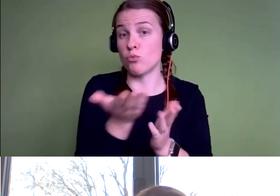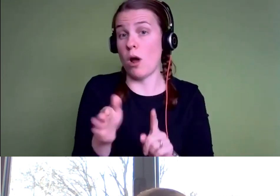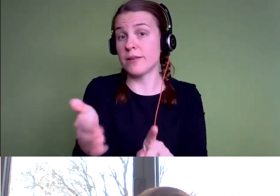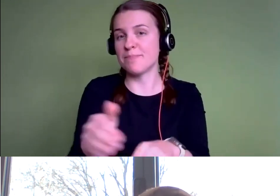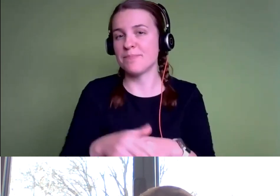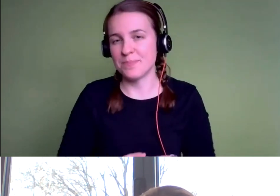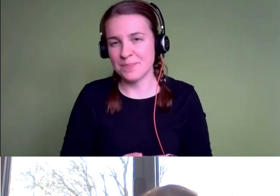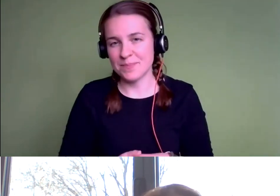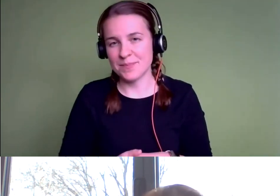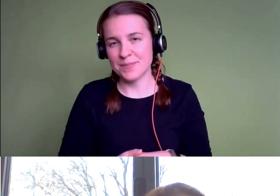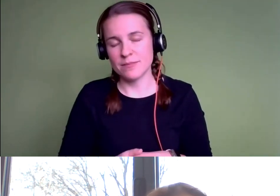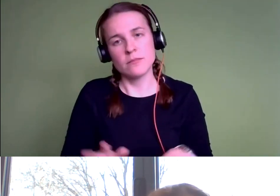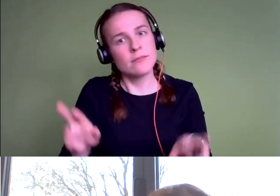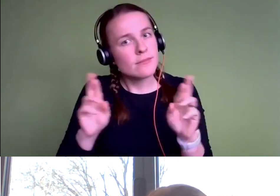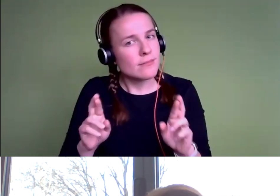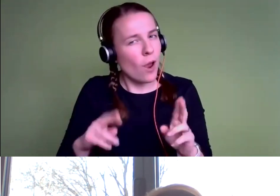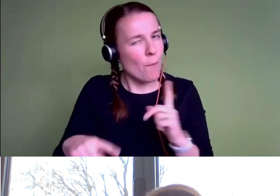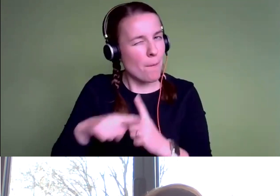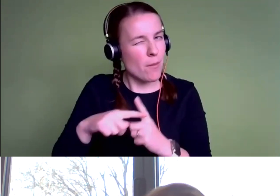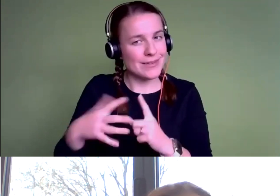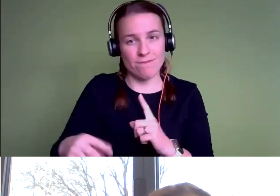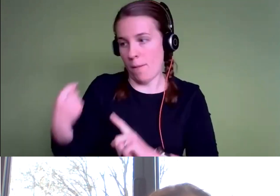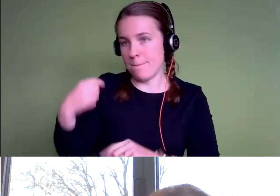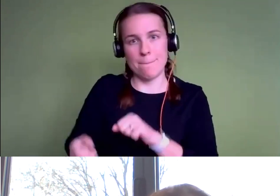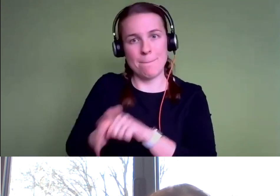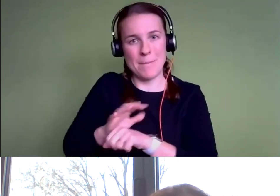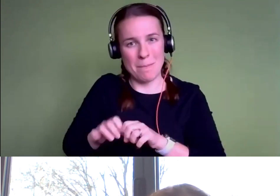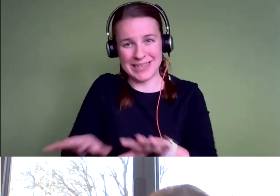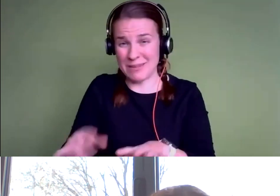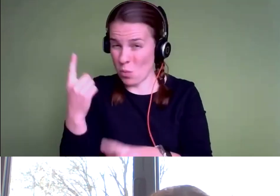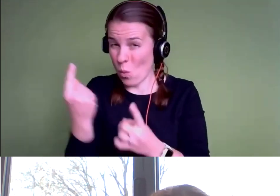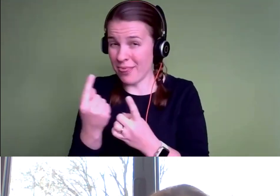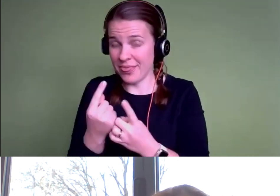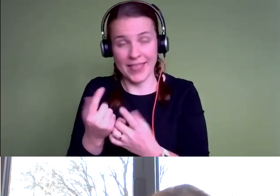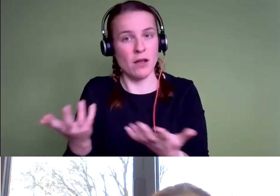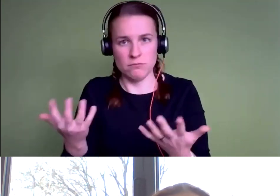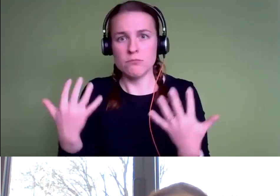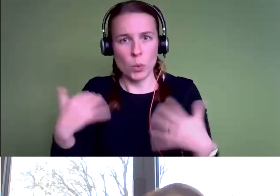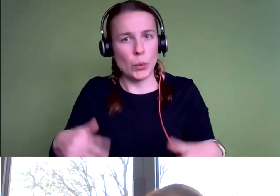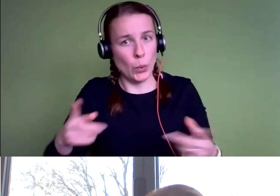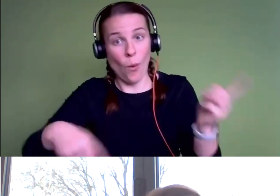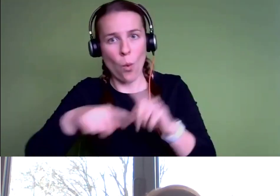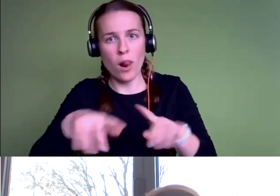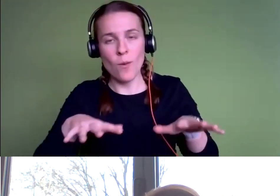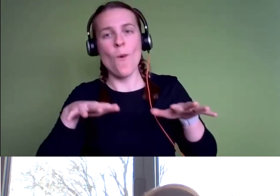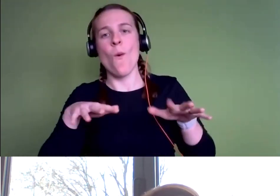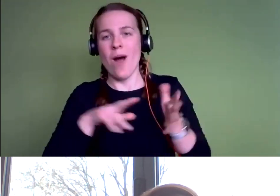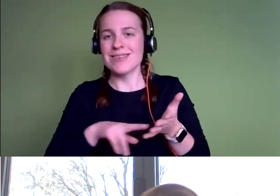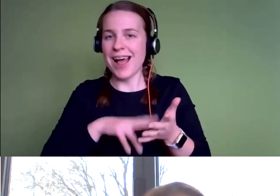communication, and thinking skills. Hopefully, one of the positive things that has come out